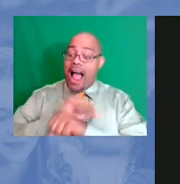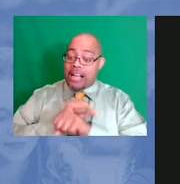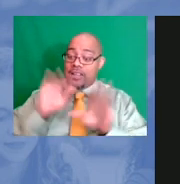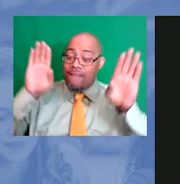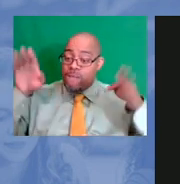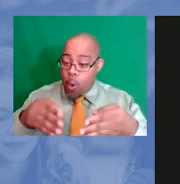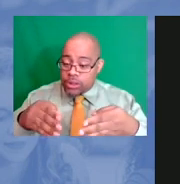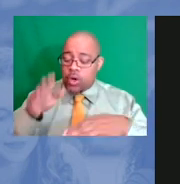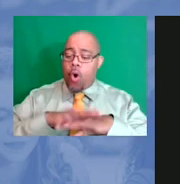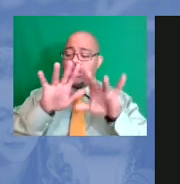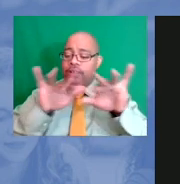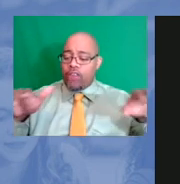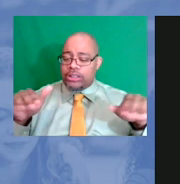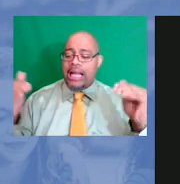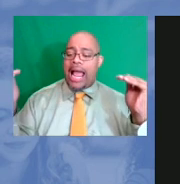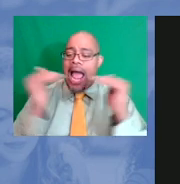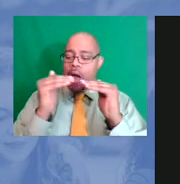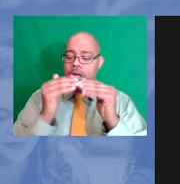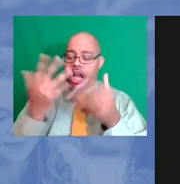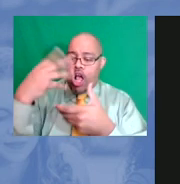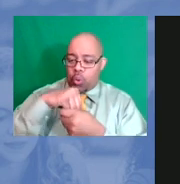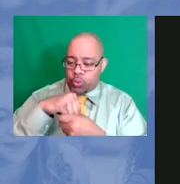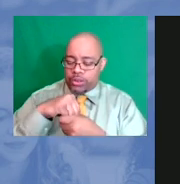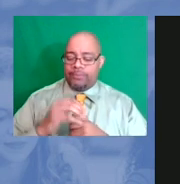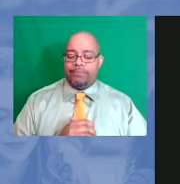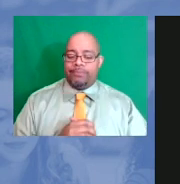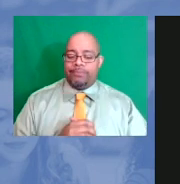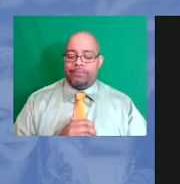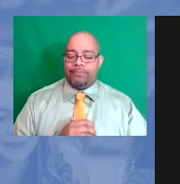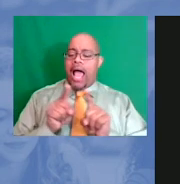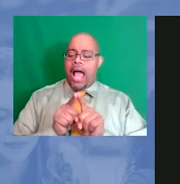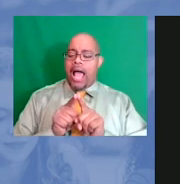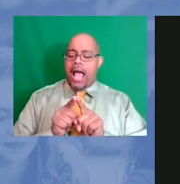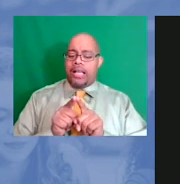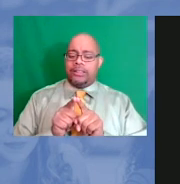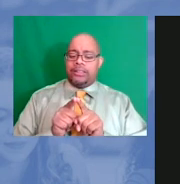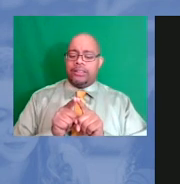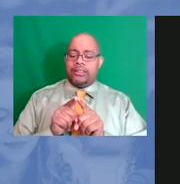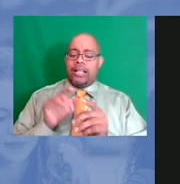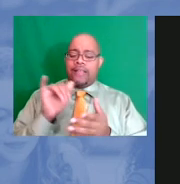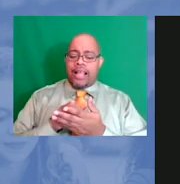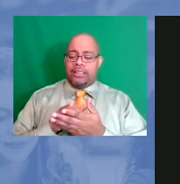EQUITY AND INCLUSION AS THE FORCE FUEL FOR THE WORK OVER THE NEXT FIVE YEARS AND I'M